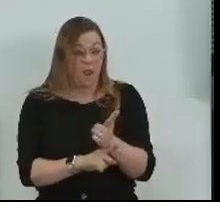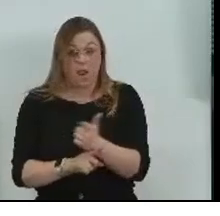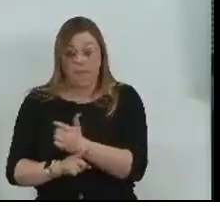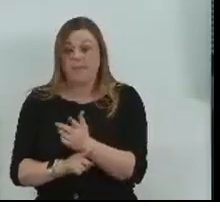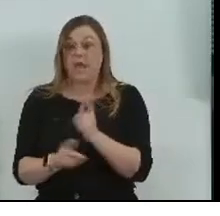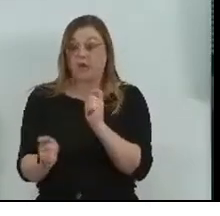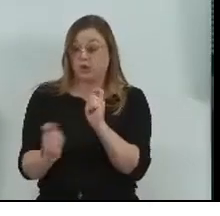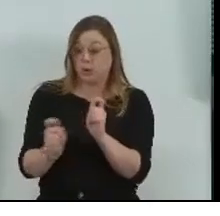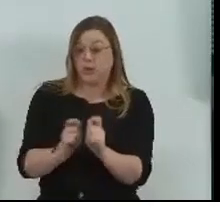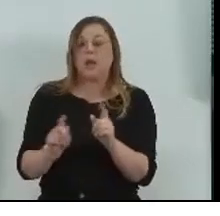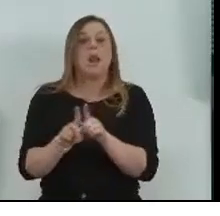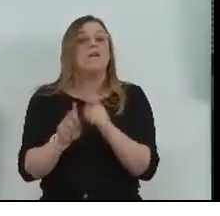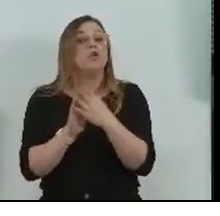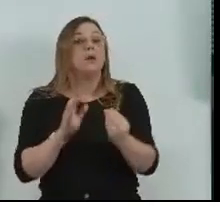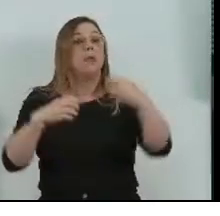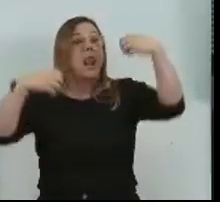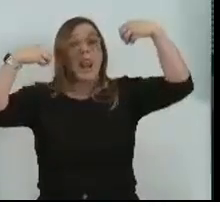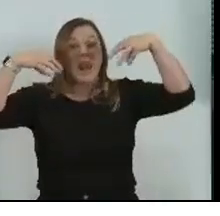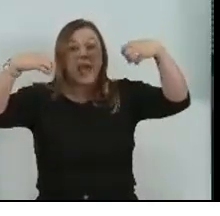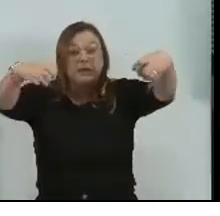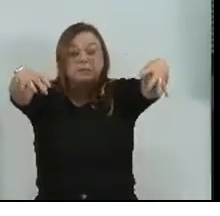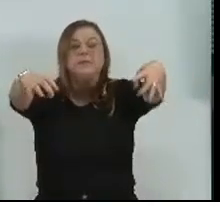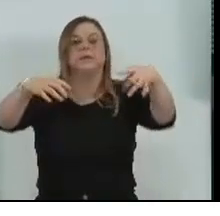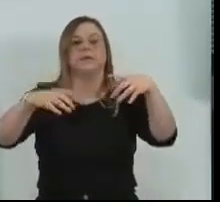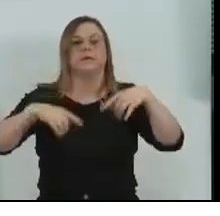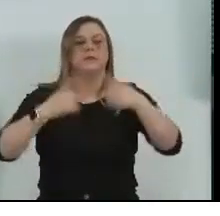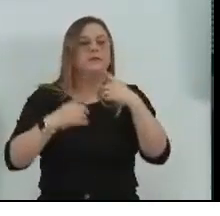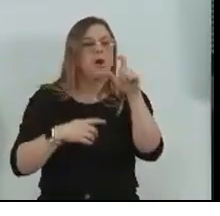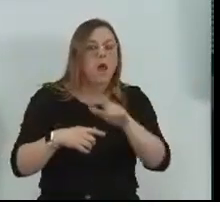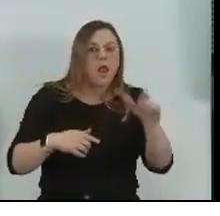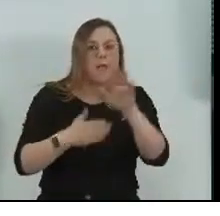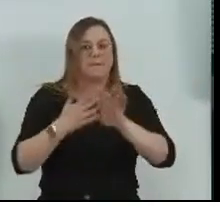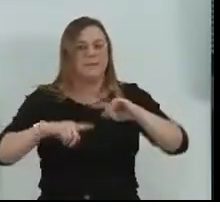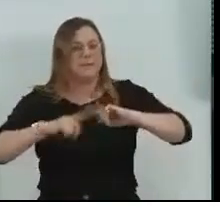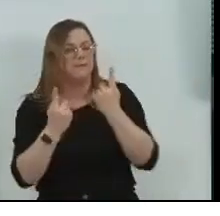So like the lighting of the studio, different colour light, it's meant different things,